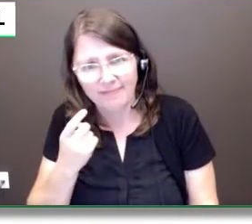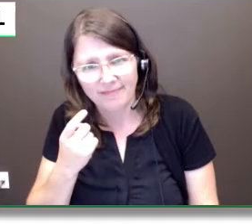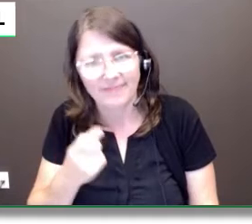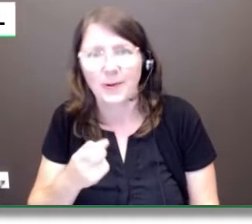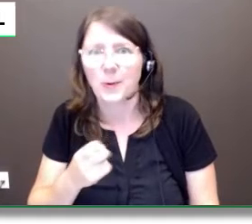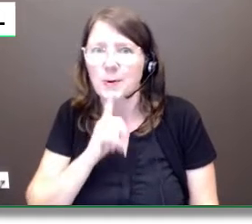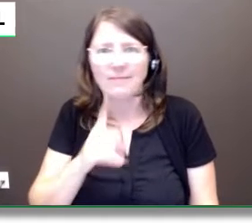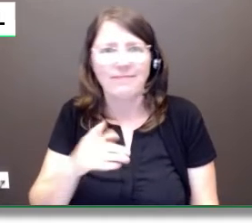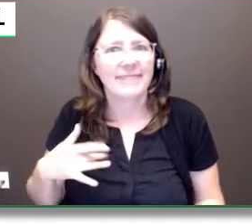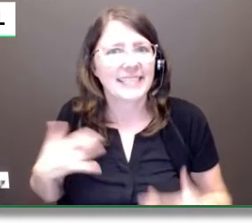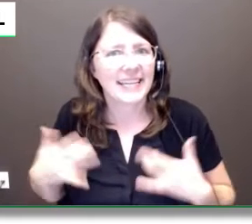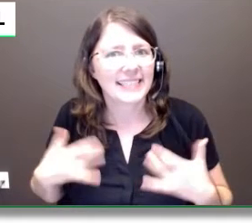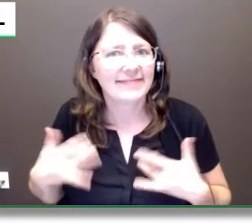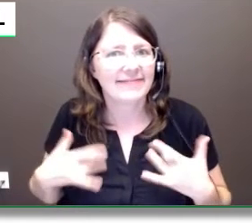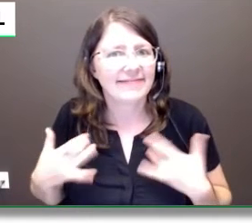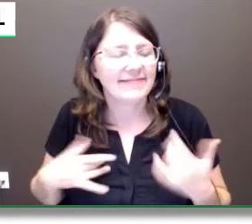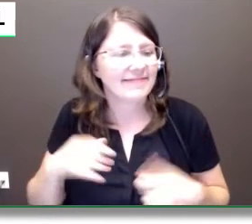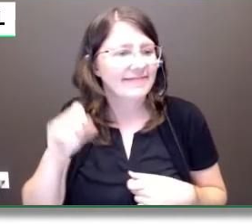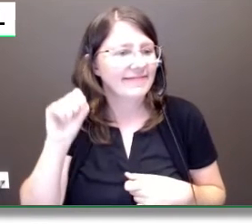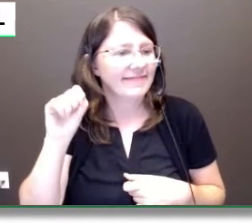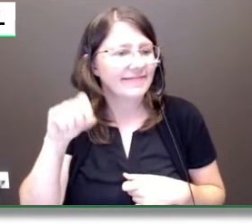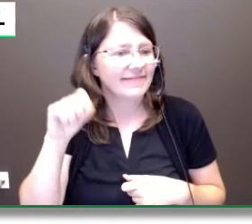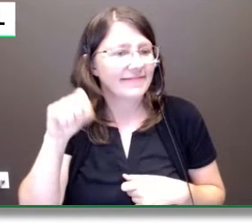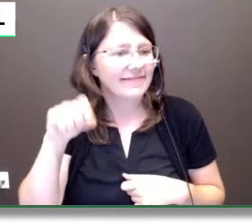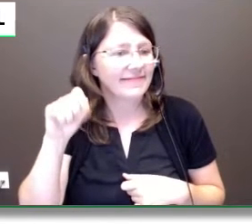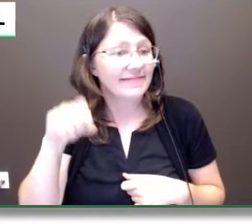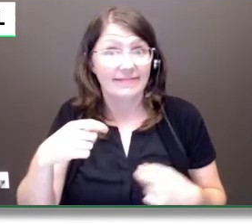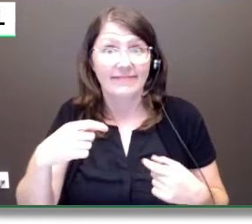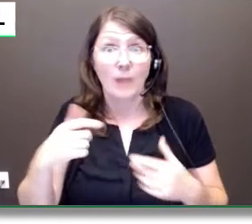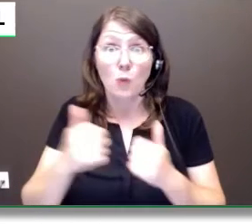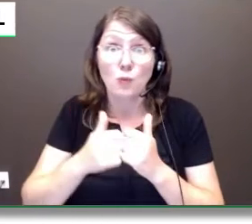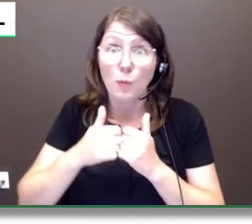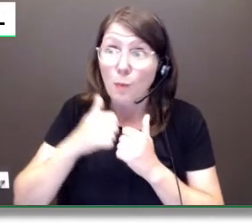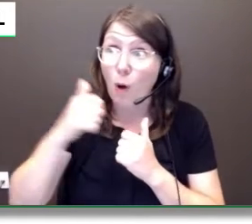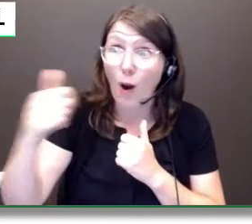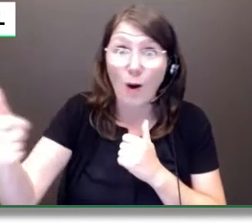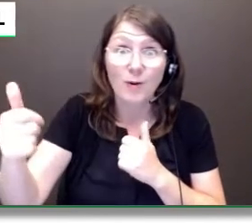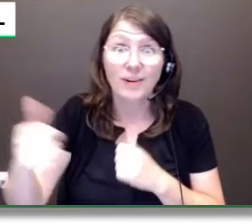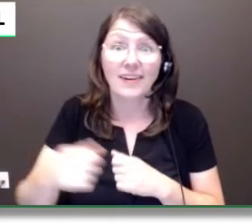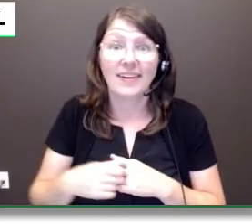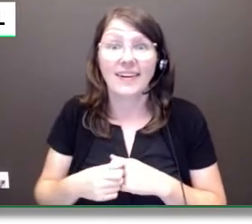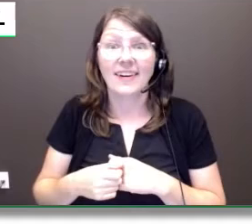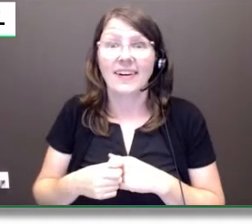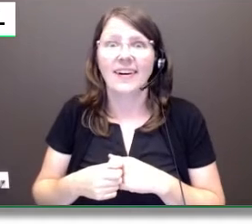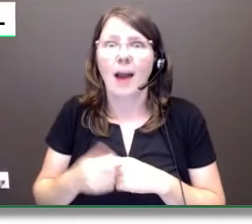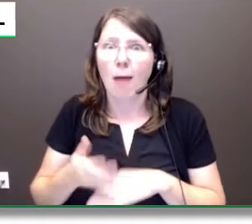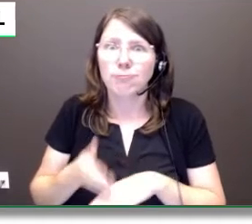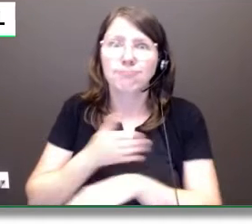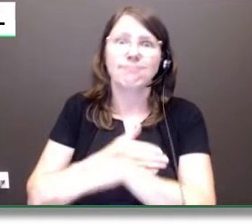or anyway uh as in remote places uh more exciting I think you know.